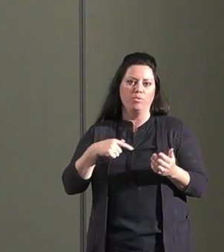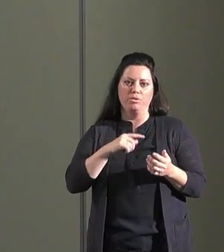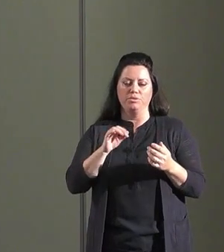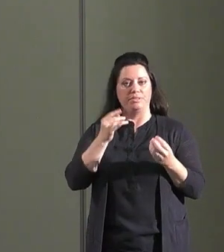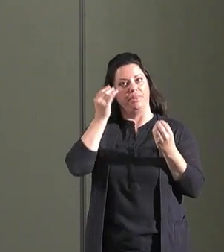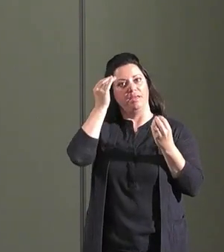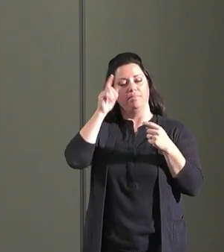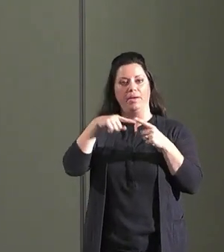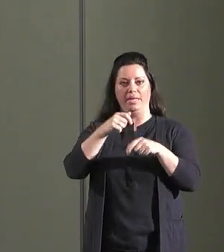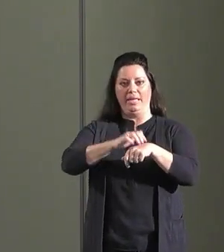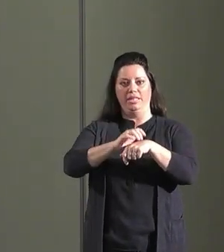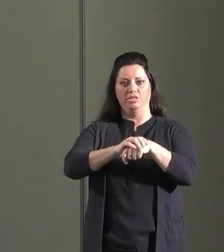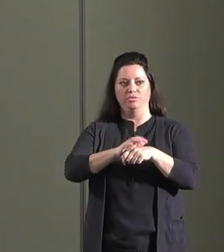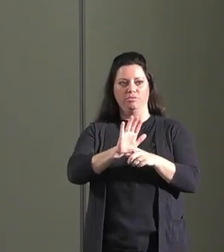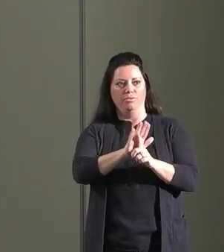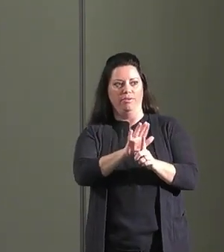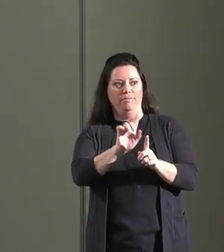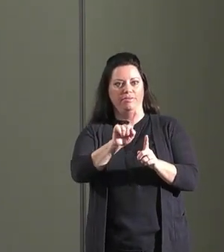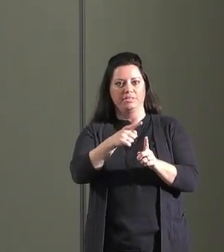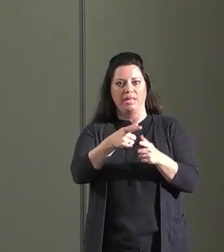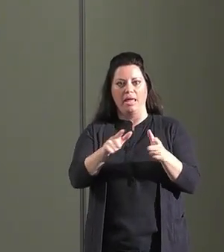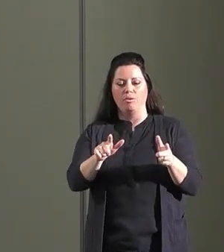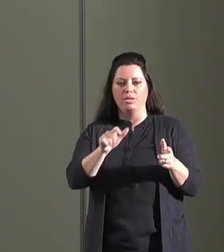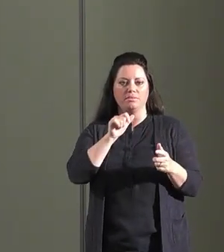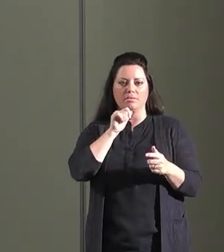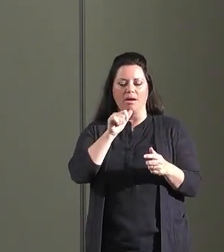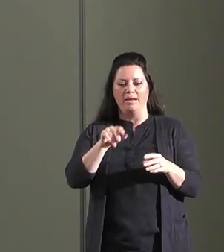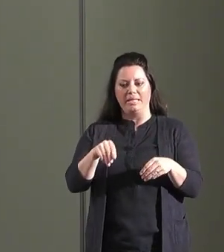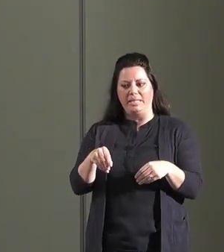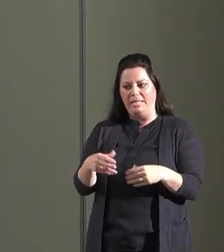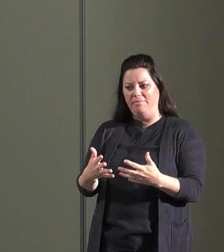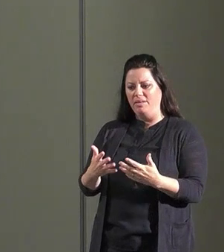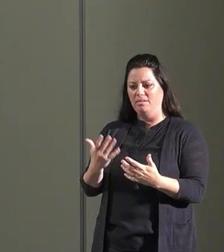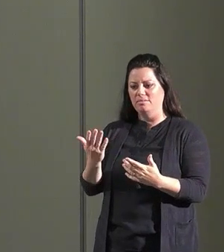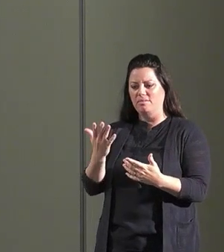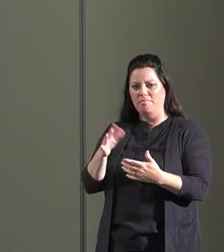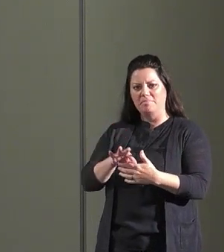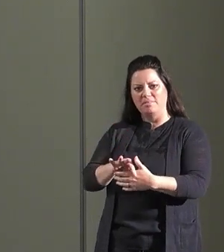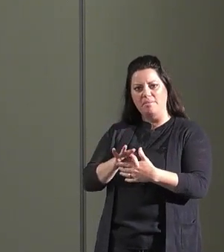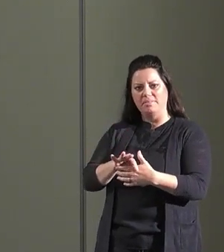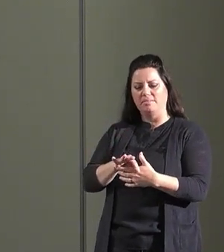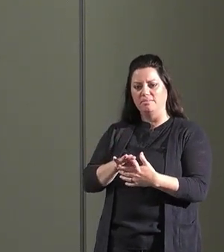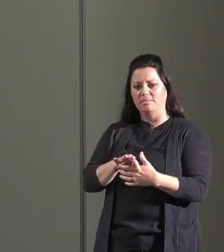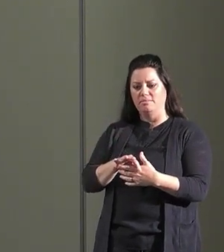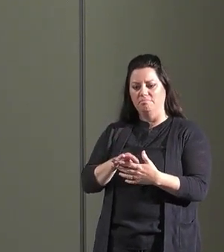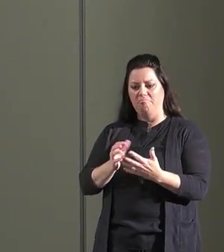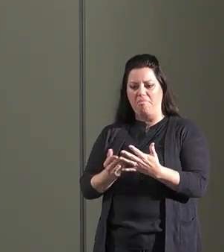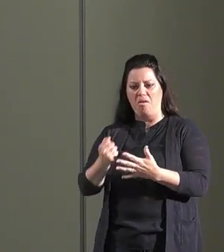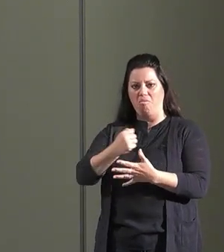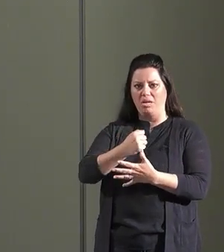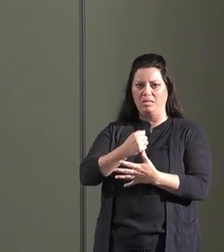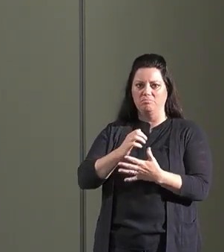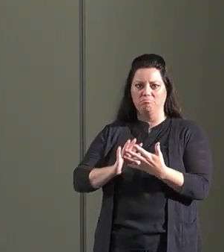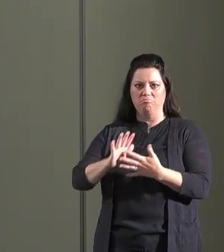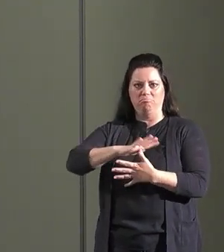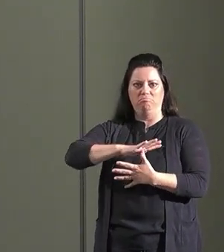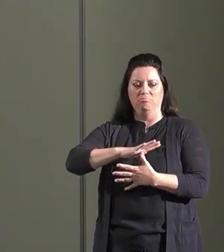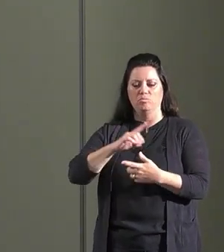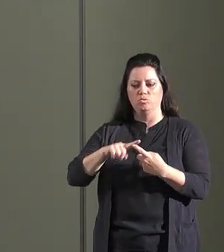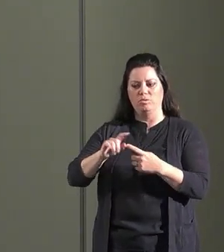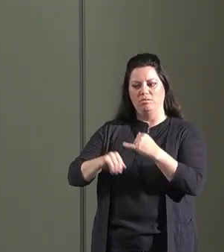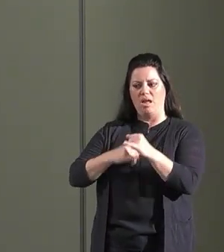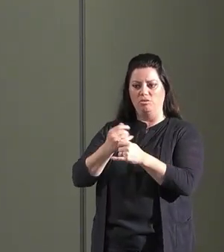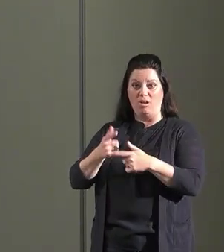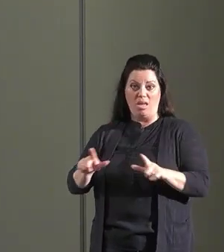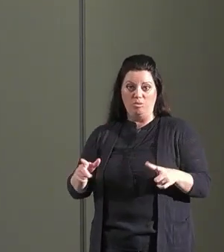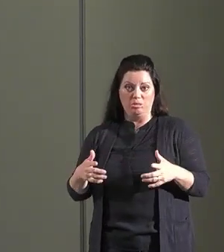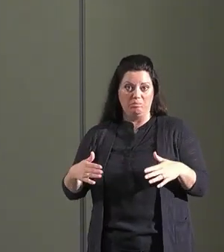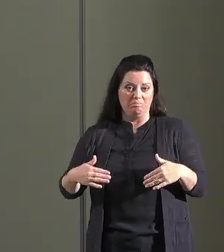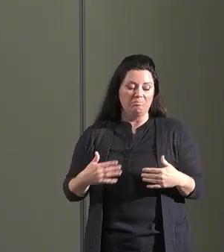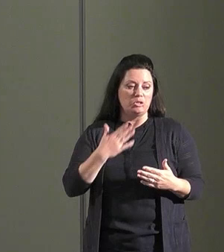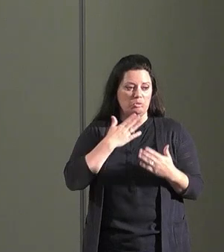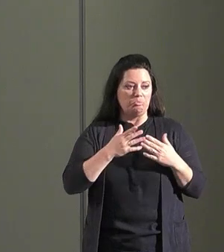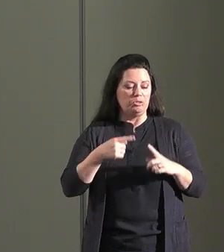as the first language and not giving priority and substance to international languages. Good point.